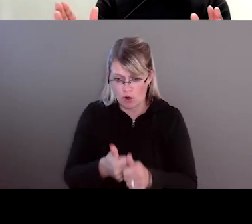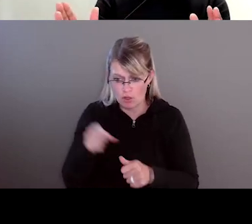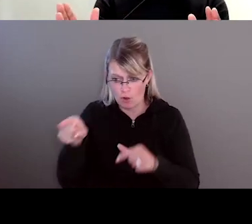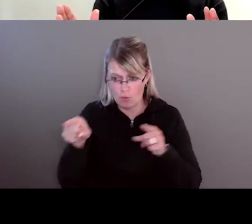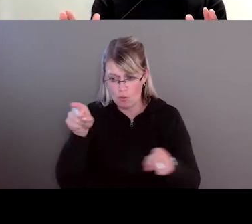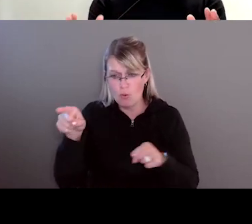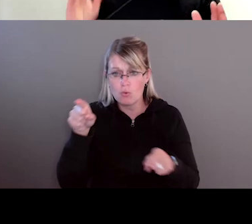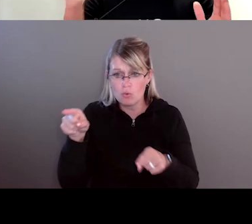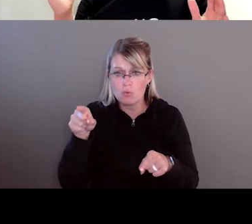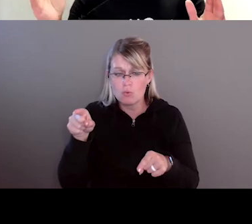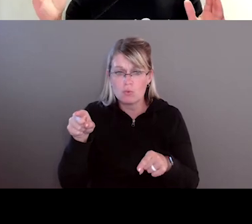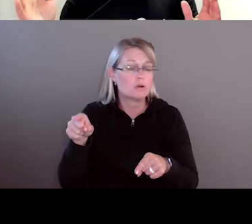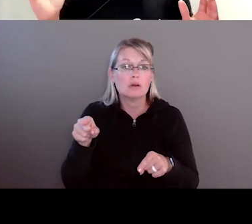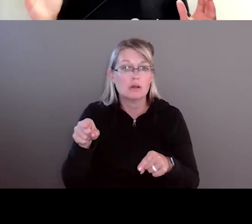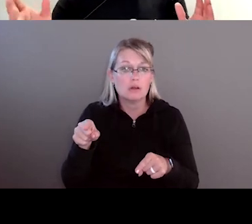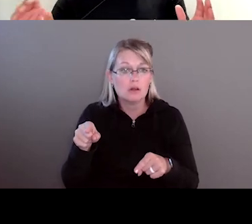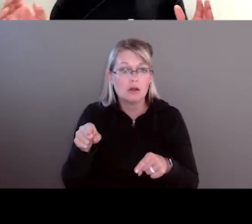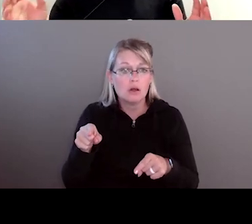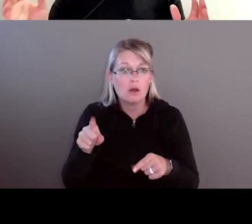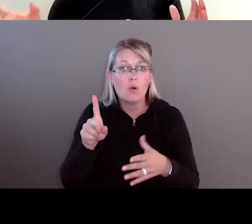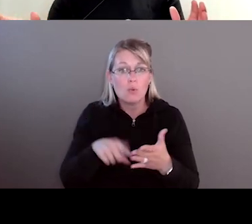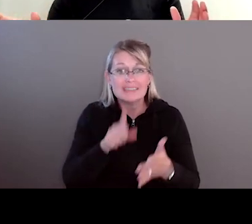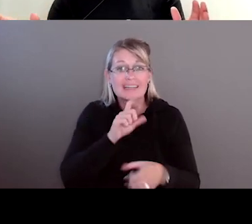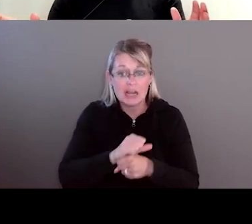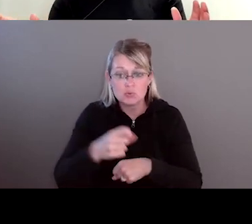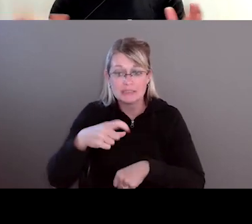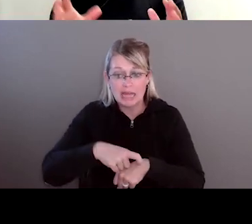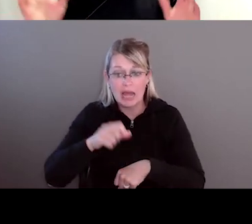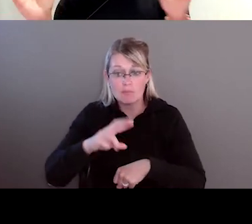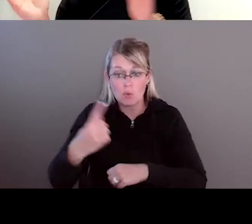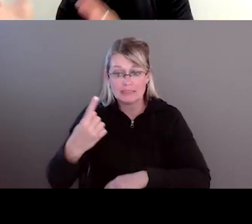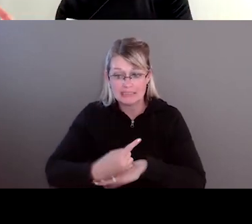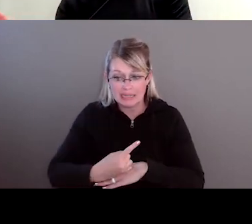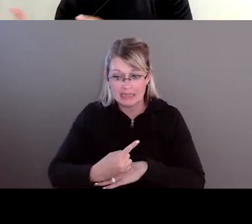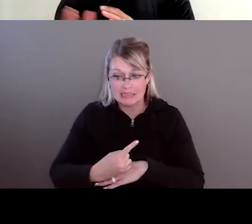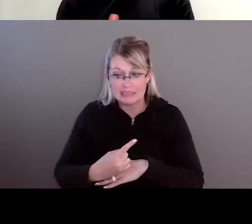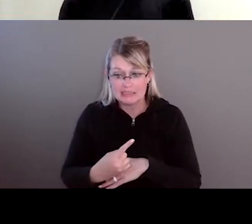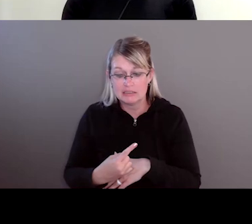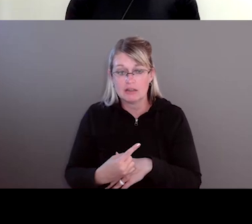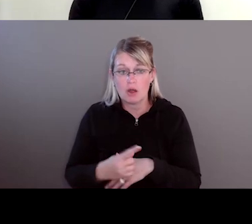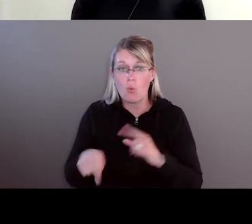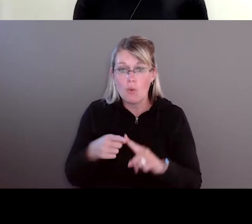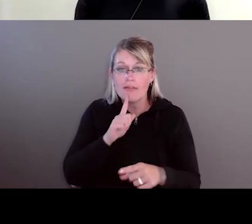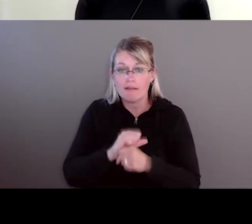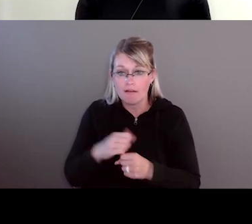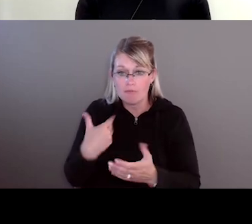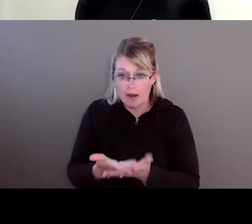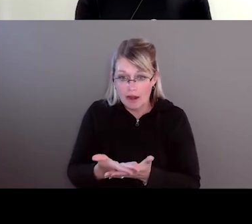time was actual time or date. When the product would arrive.